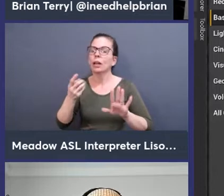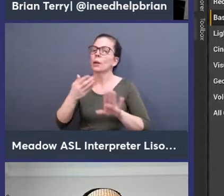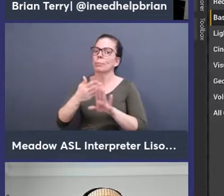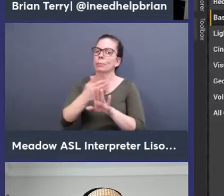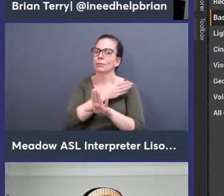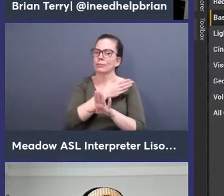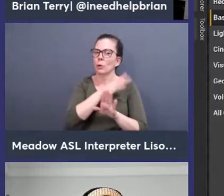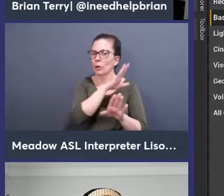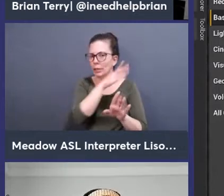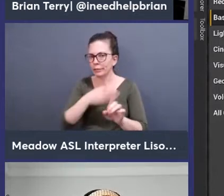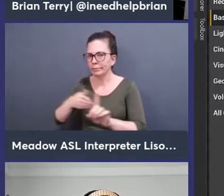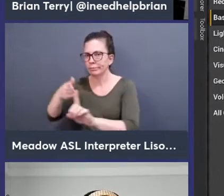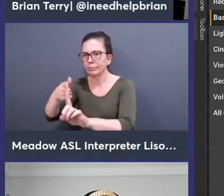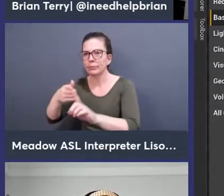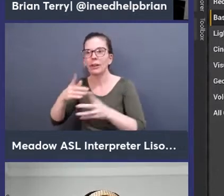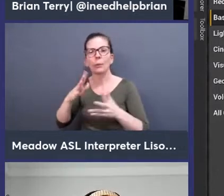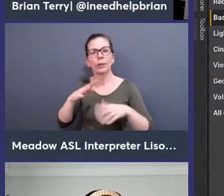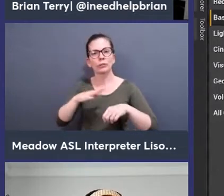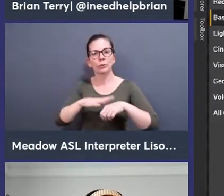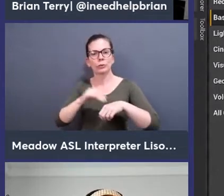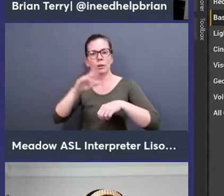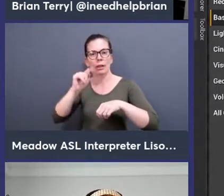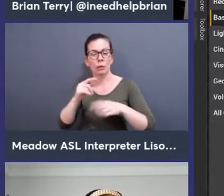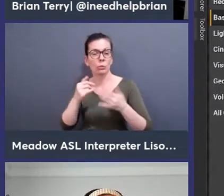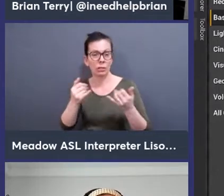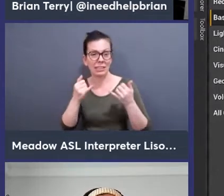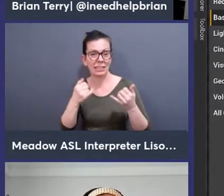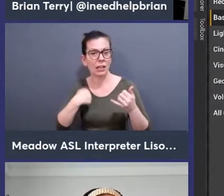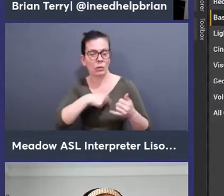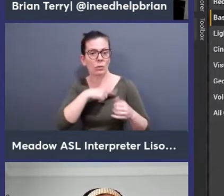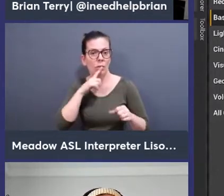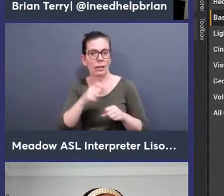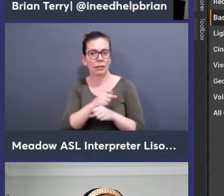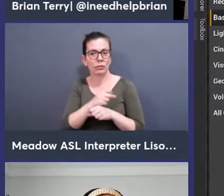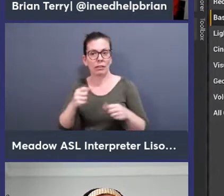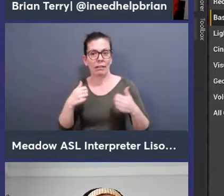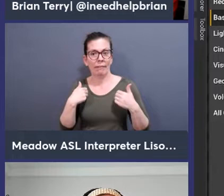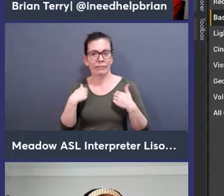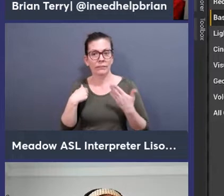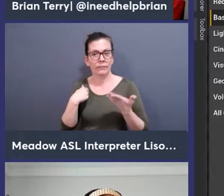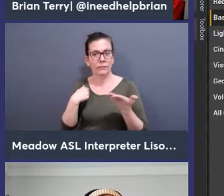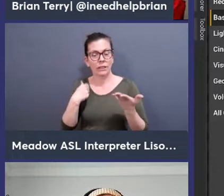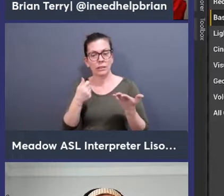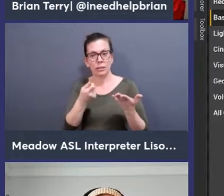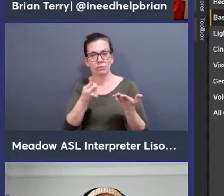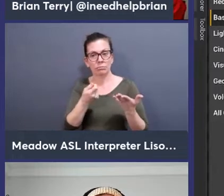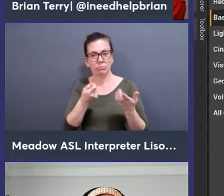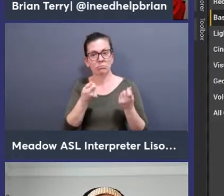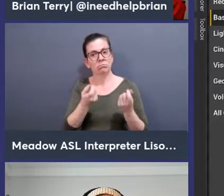I also wanted to kind of call out, right now, we actually have a bunch of, I'll just show this.